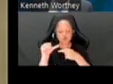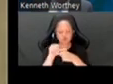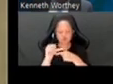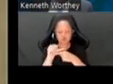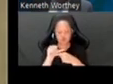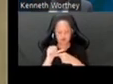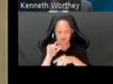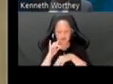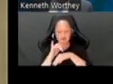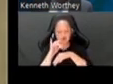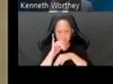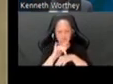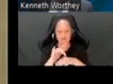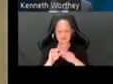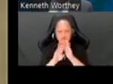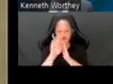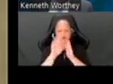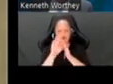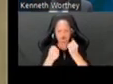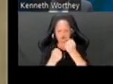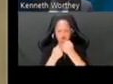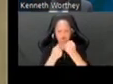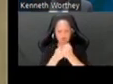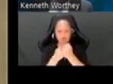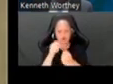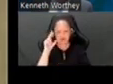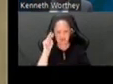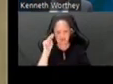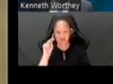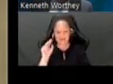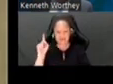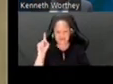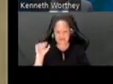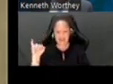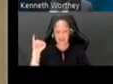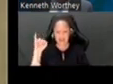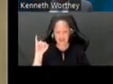was developed with support from the National Disability Institute. The guide includes an